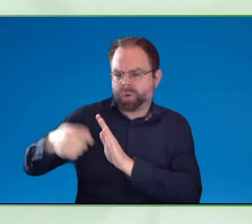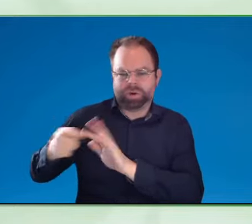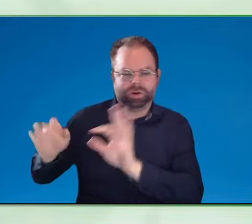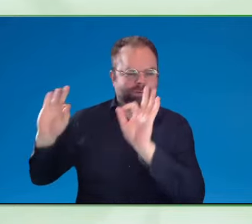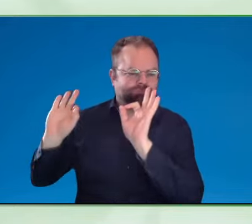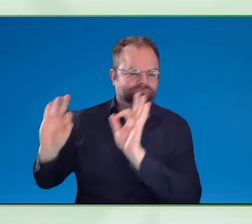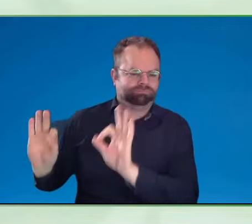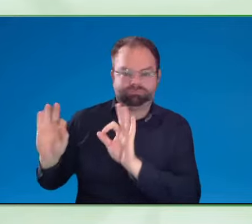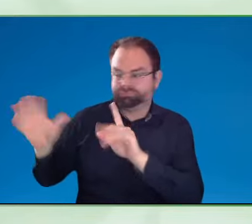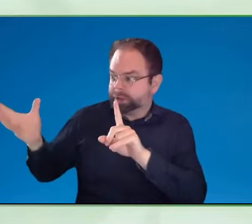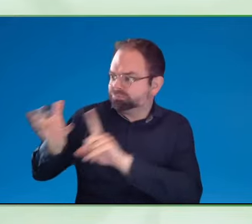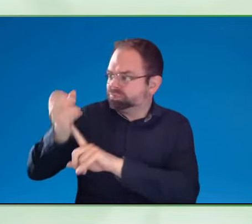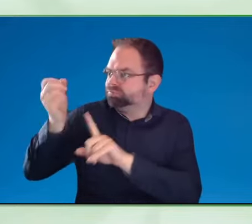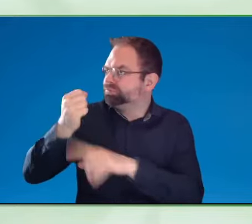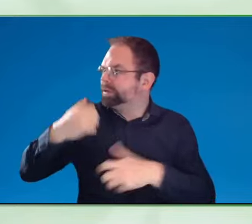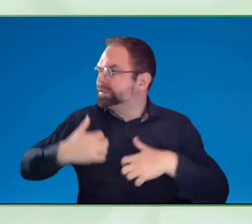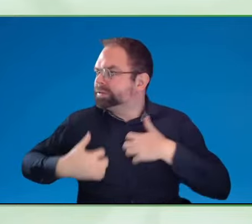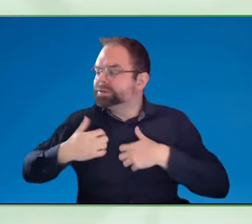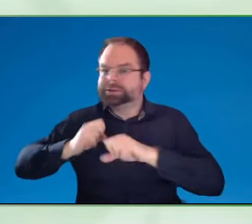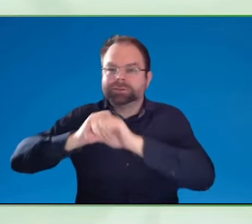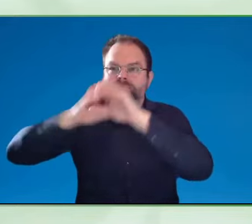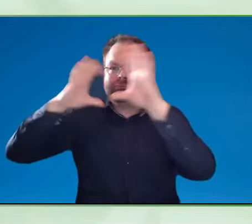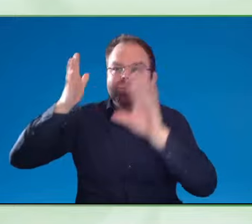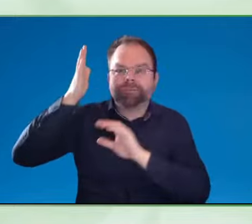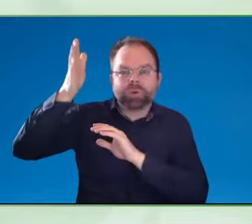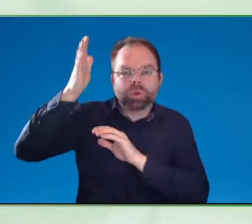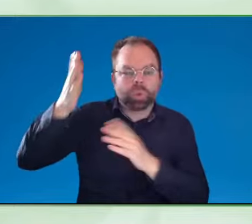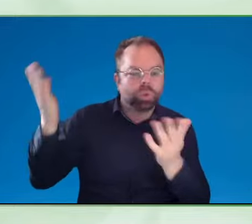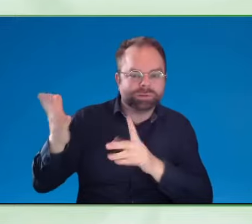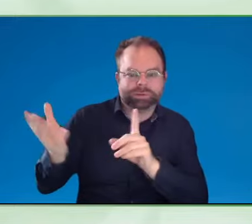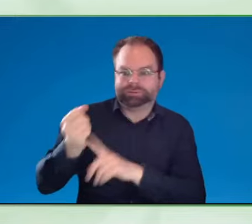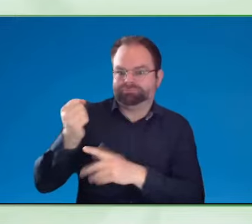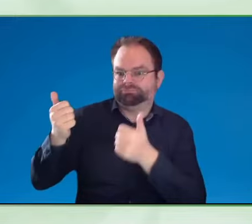Soon we will talk about assistive technology. Thank you.